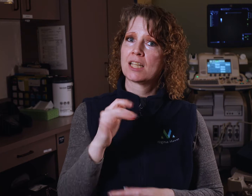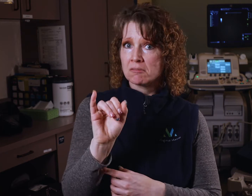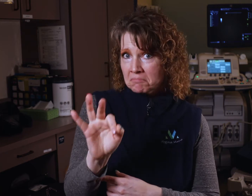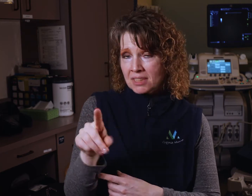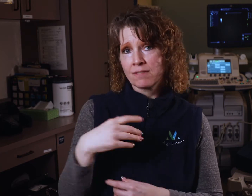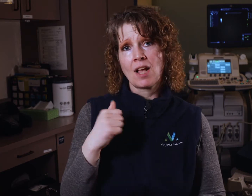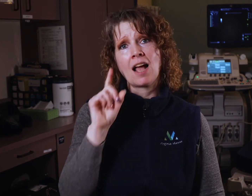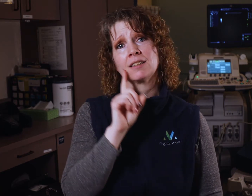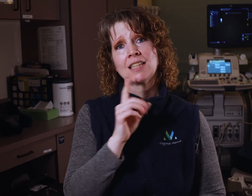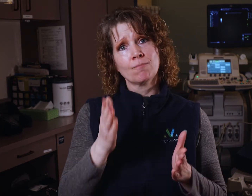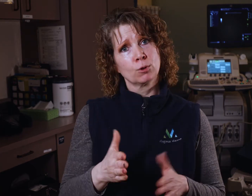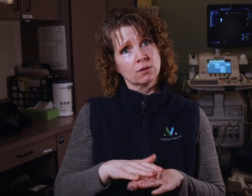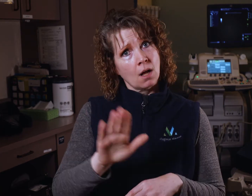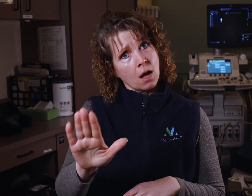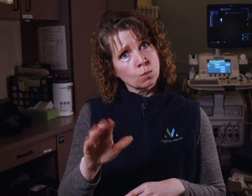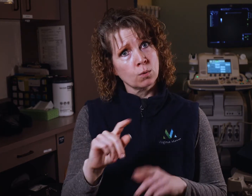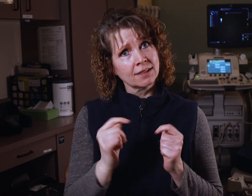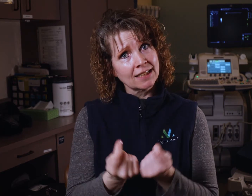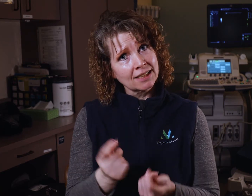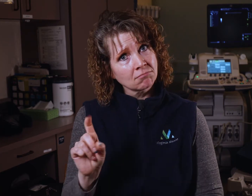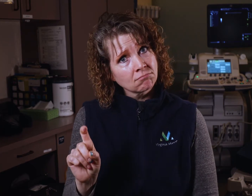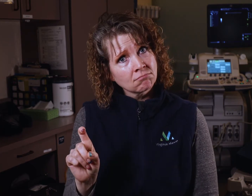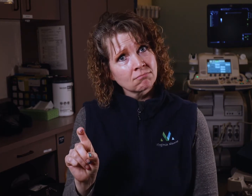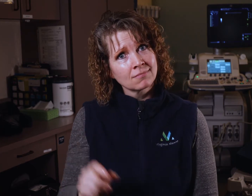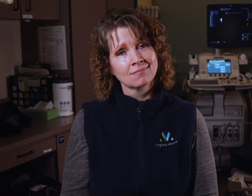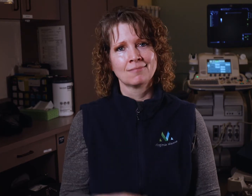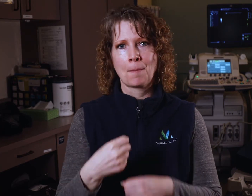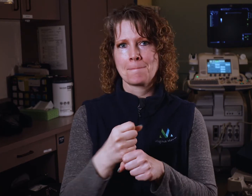"How would you feel if you have a deaf person on your team?"